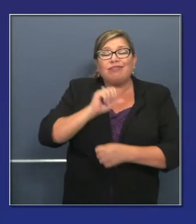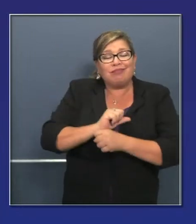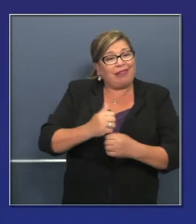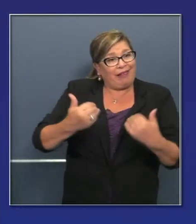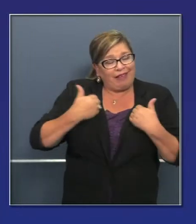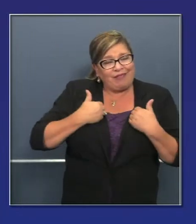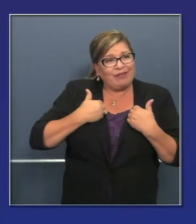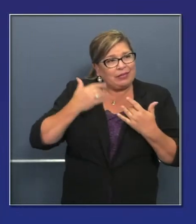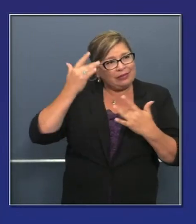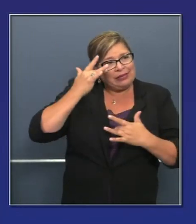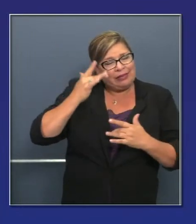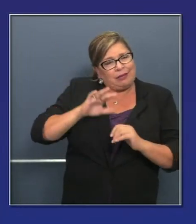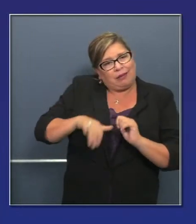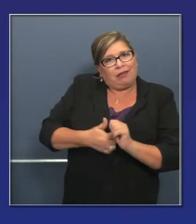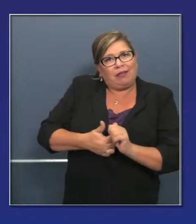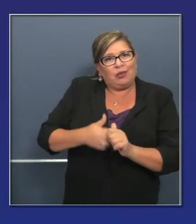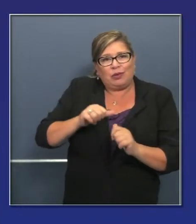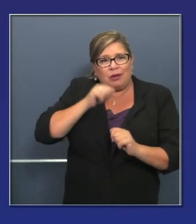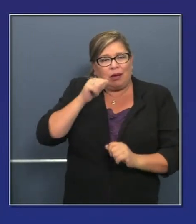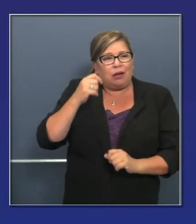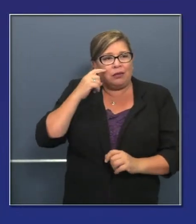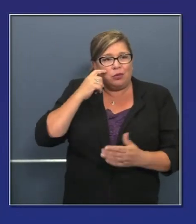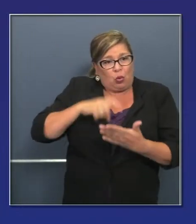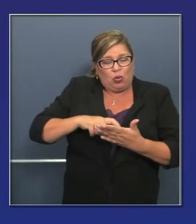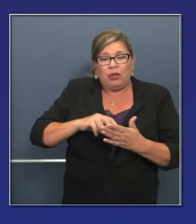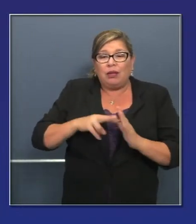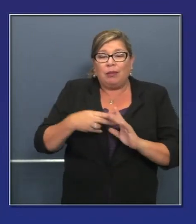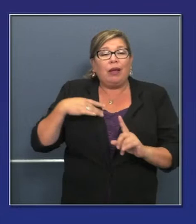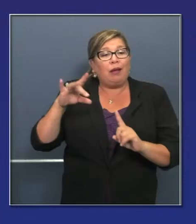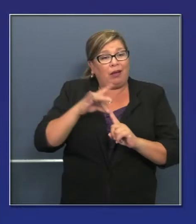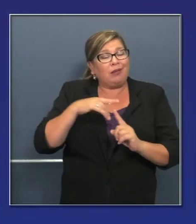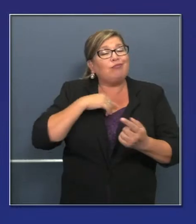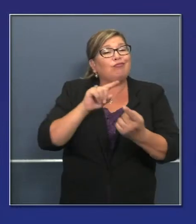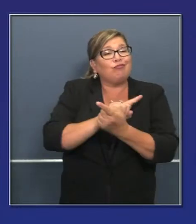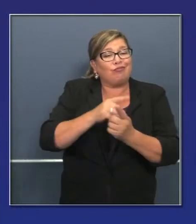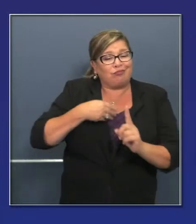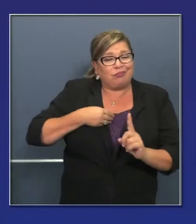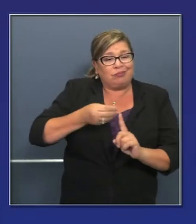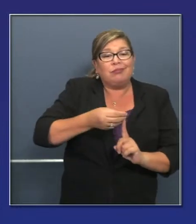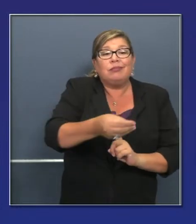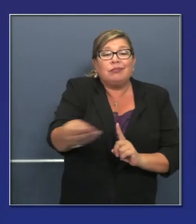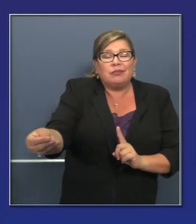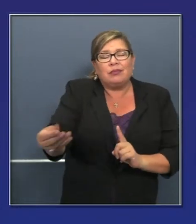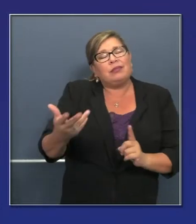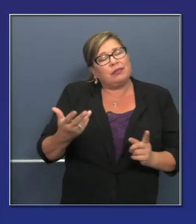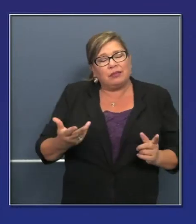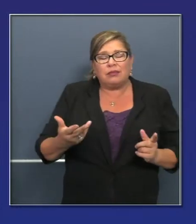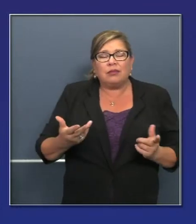more unfavorably and that's why all of us can do more to slow the spread of this virus by simply